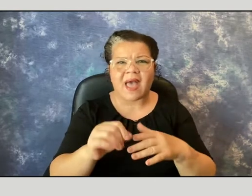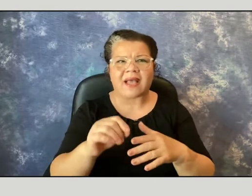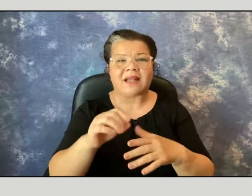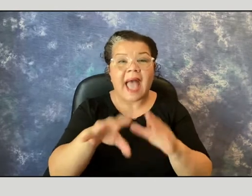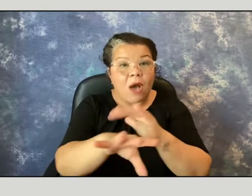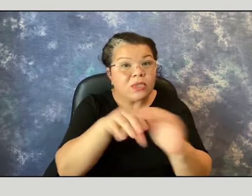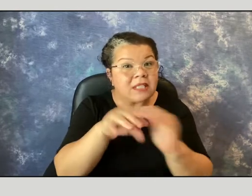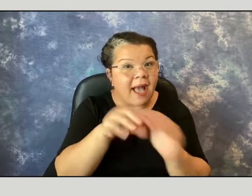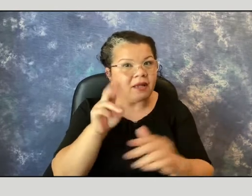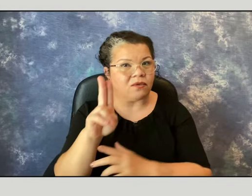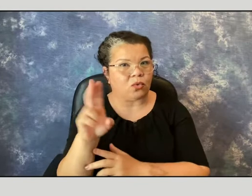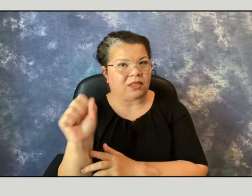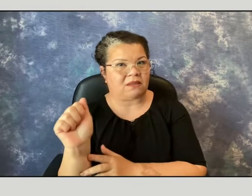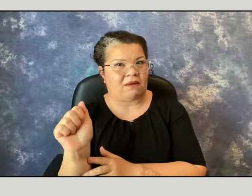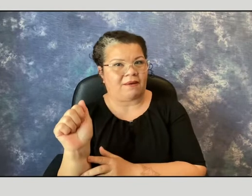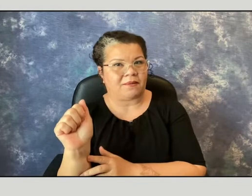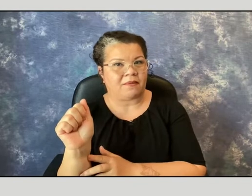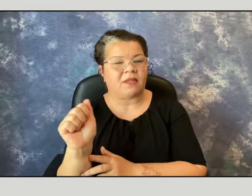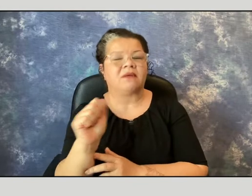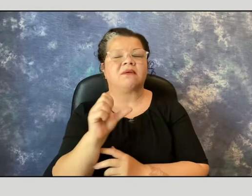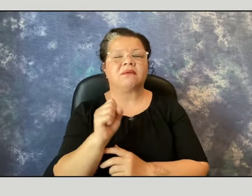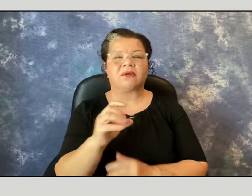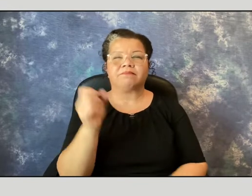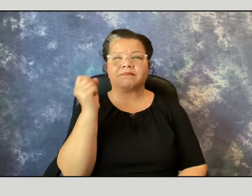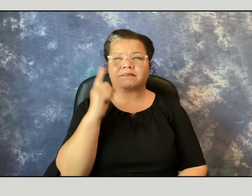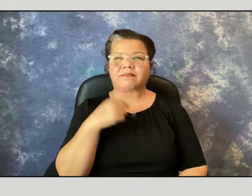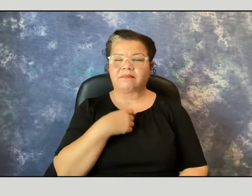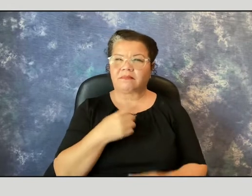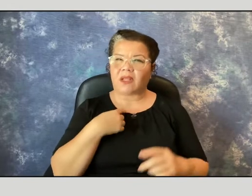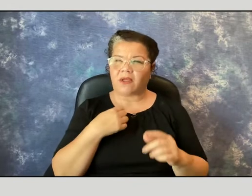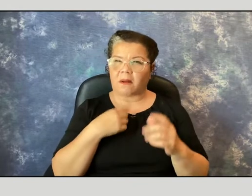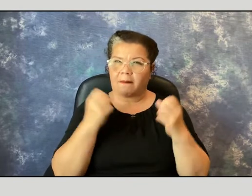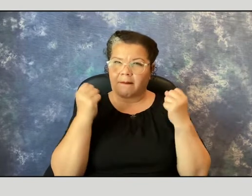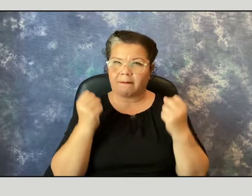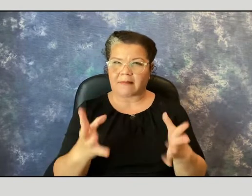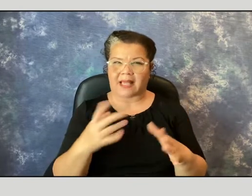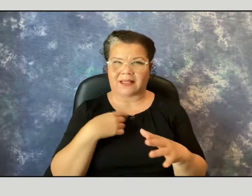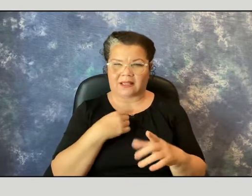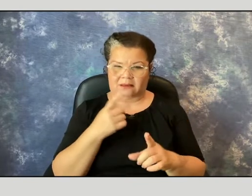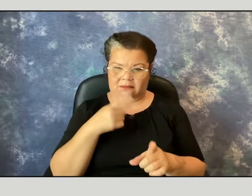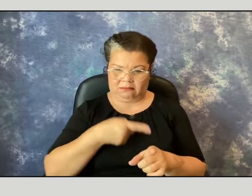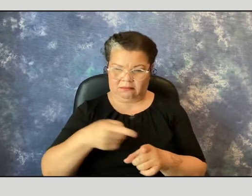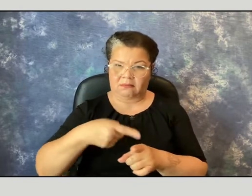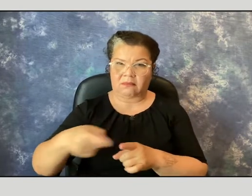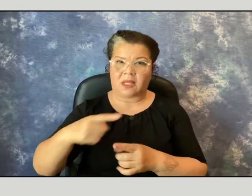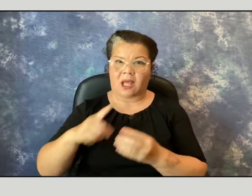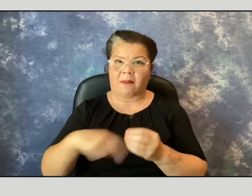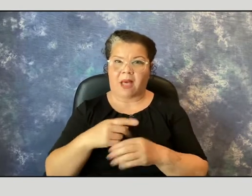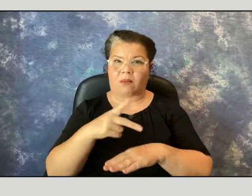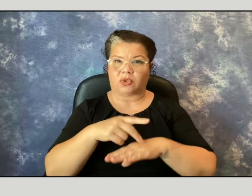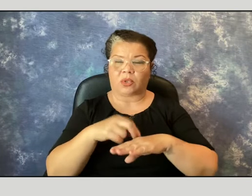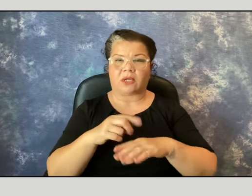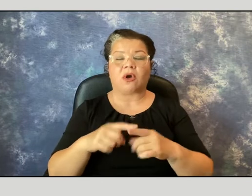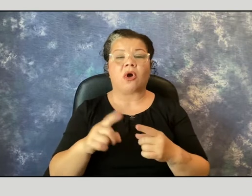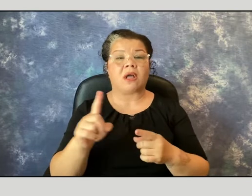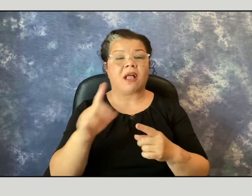okay, there are, of course, many particularities about Puerto Rico, one of them being that overlay of colonial empires